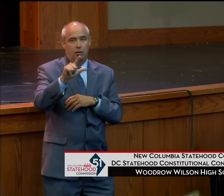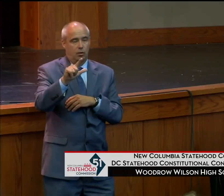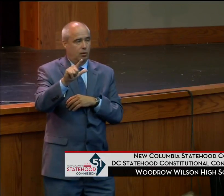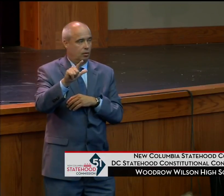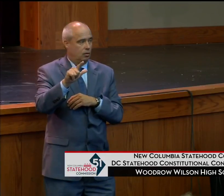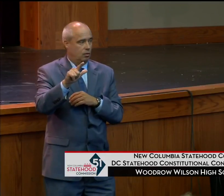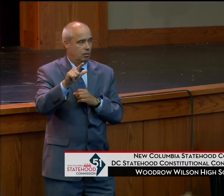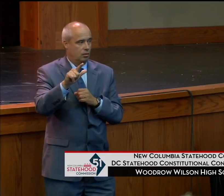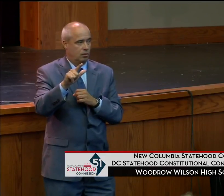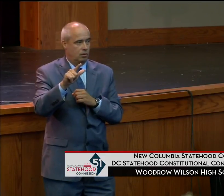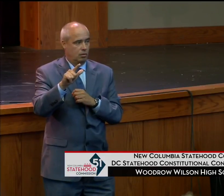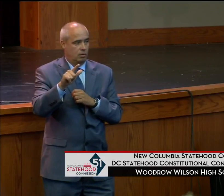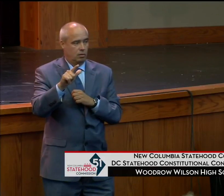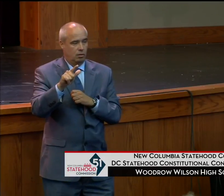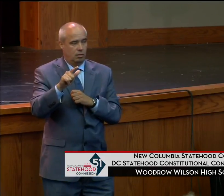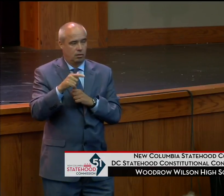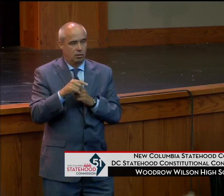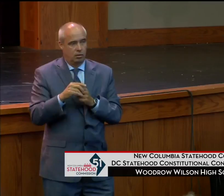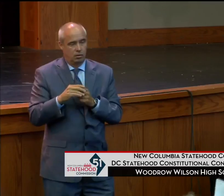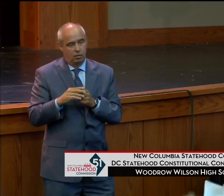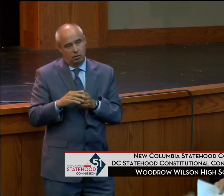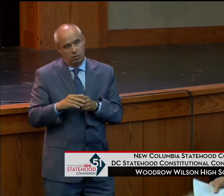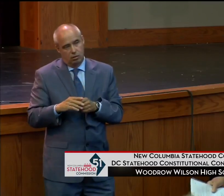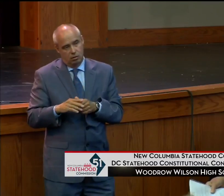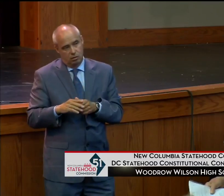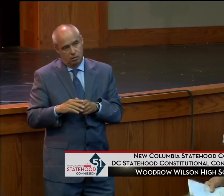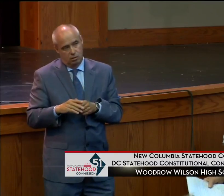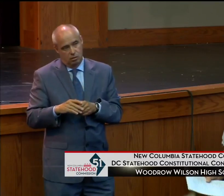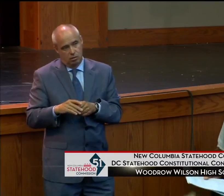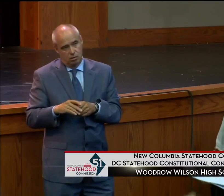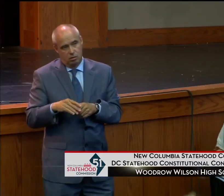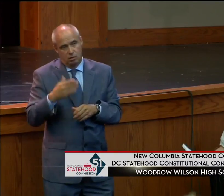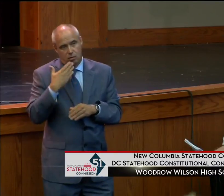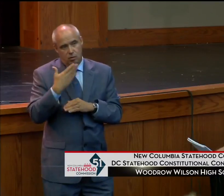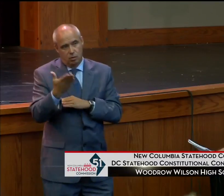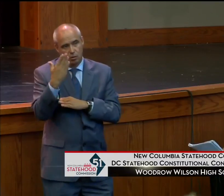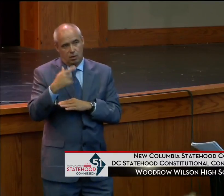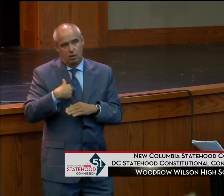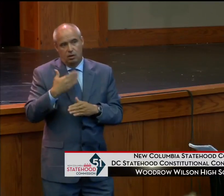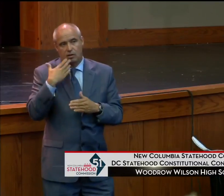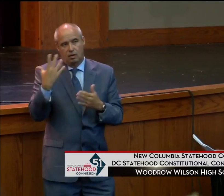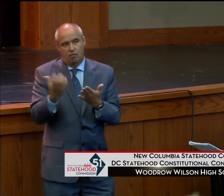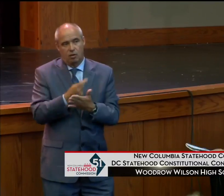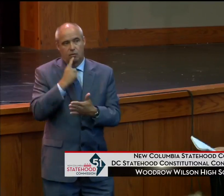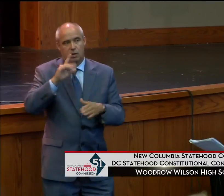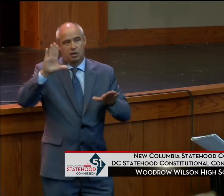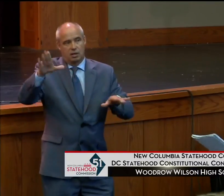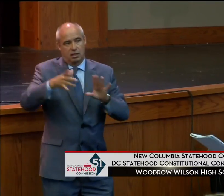GOOD MORNING, THANKS FOR THE OPPORTUNITY TO TESTIFY.